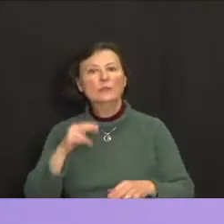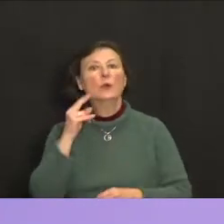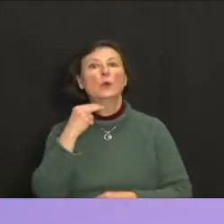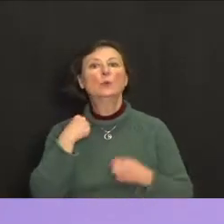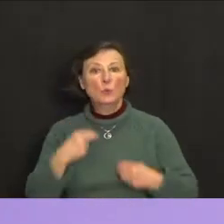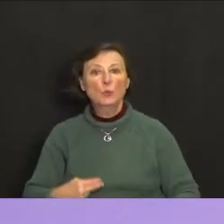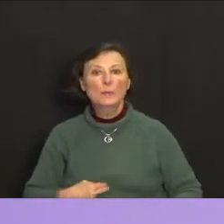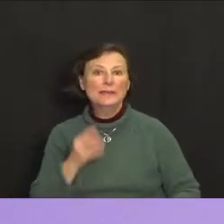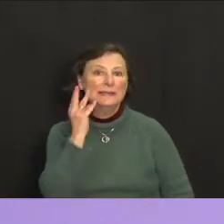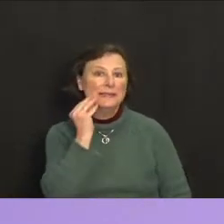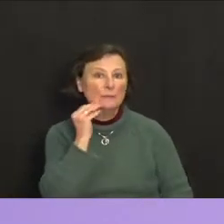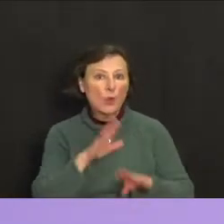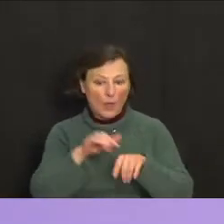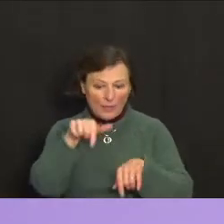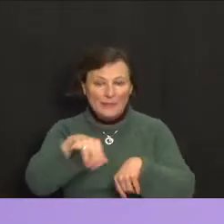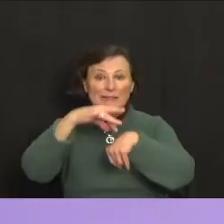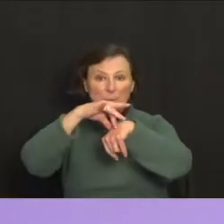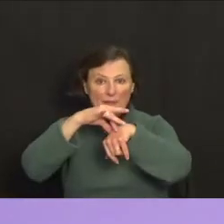on this planet together.